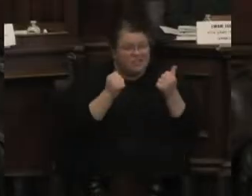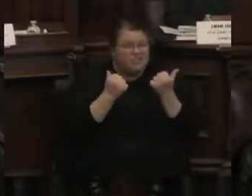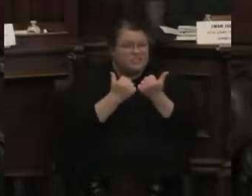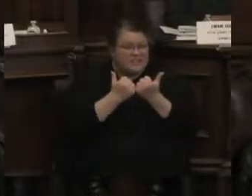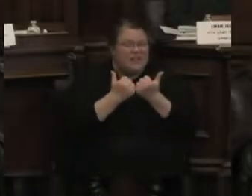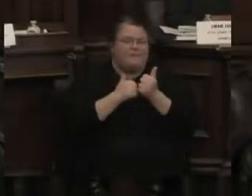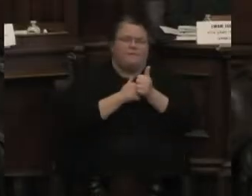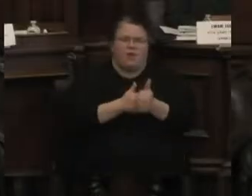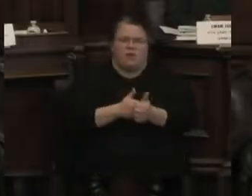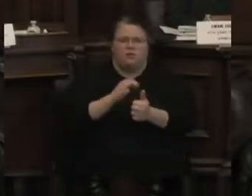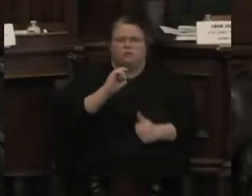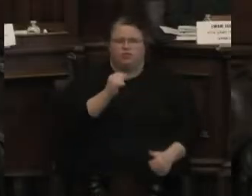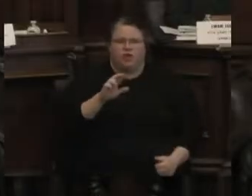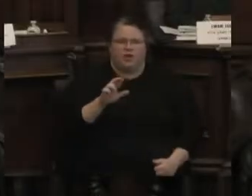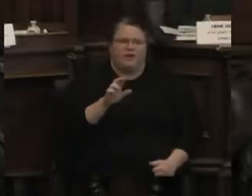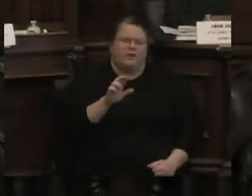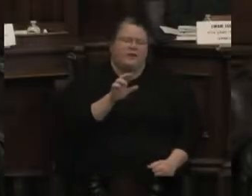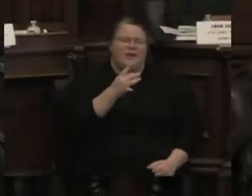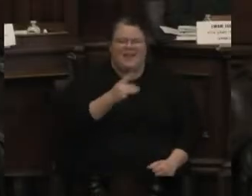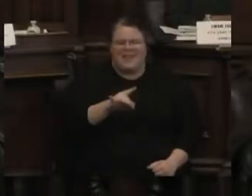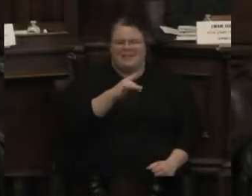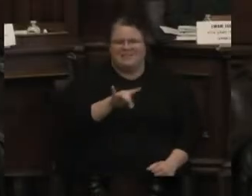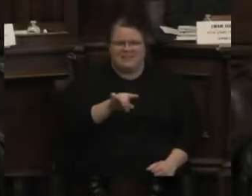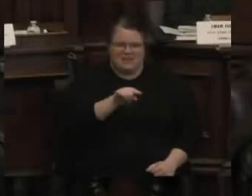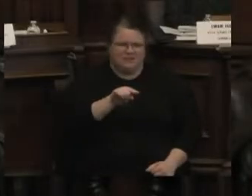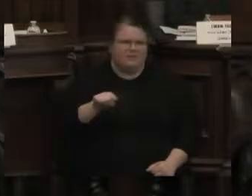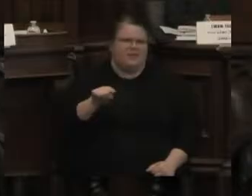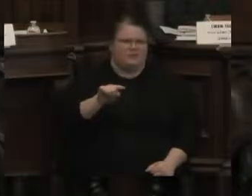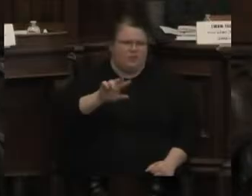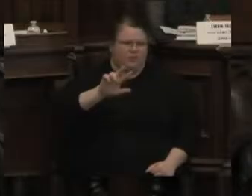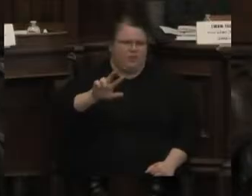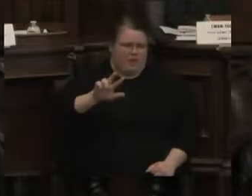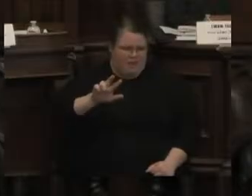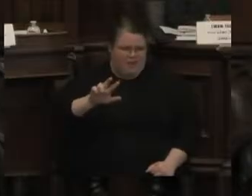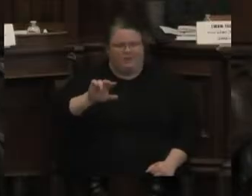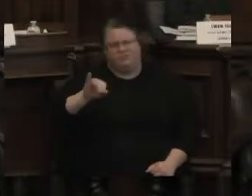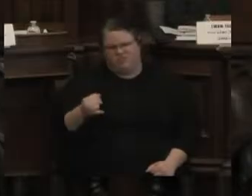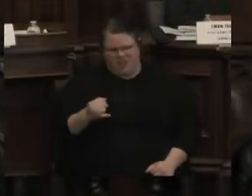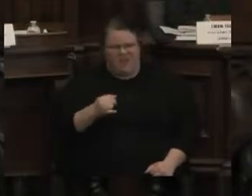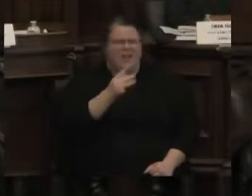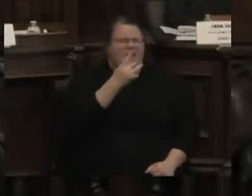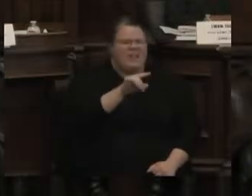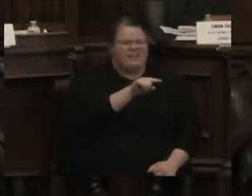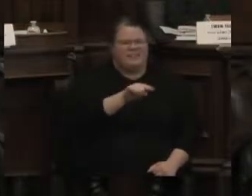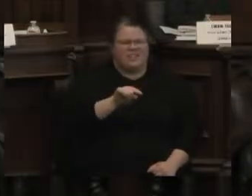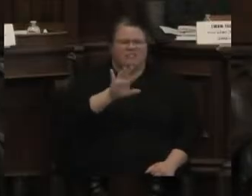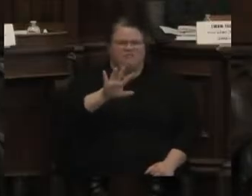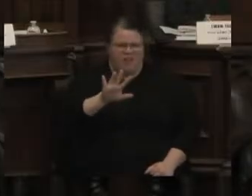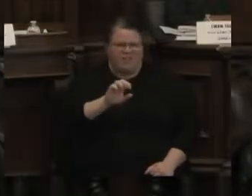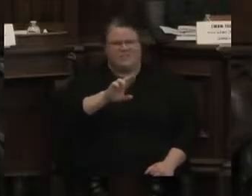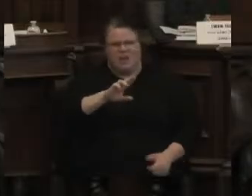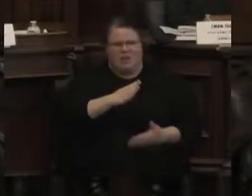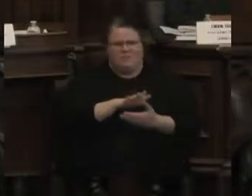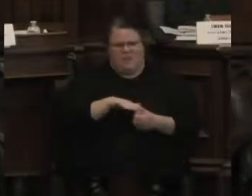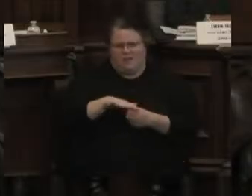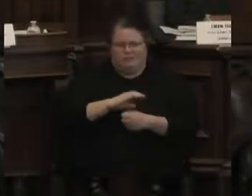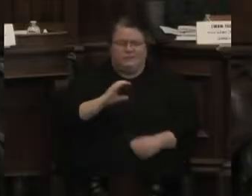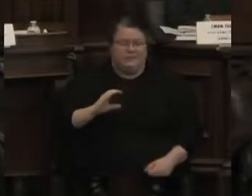clear, for the sake of the public. Yes, absolutely. We're you know, the agency is empowered under the charter